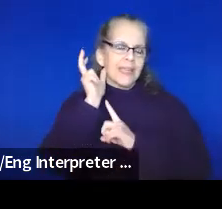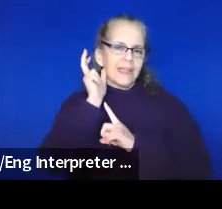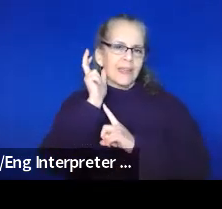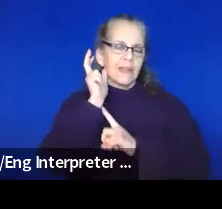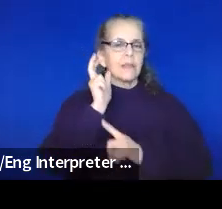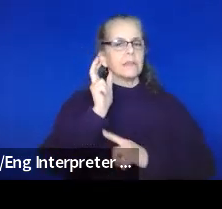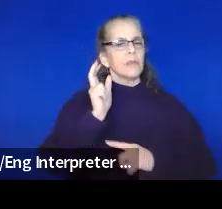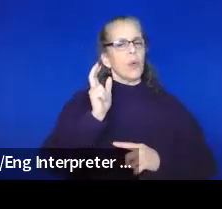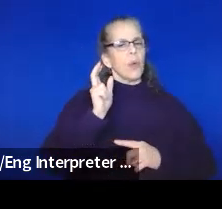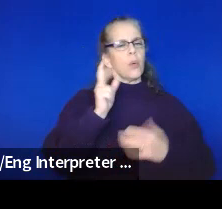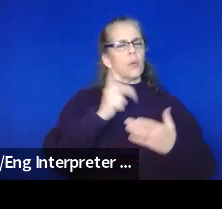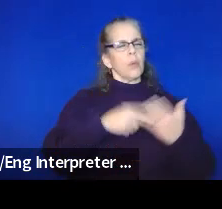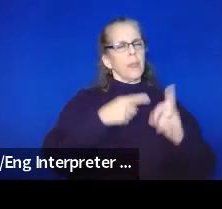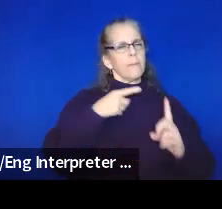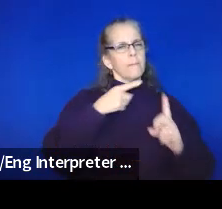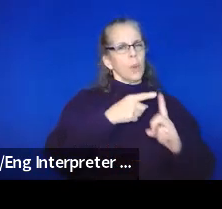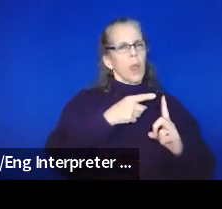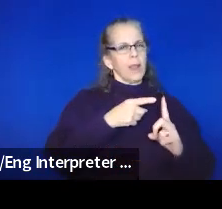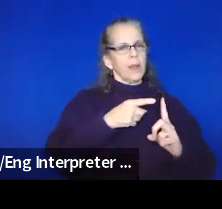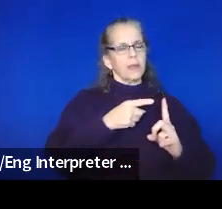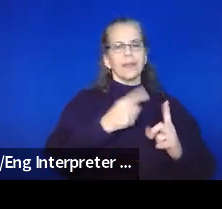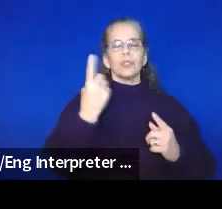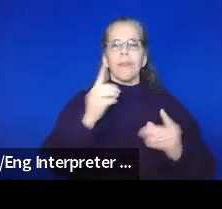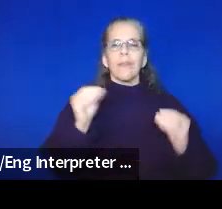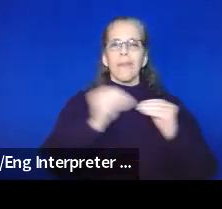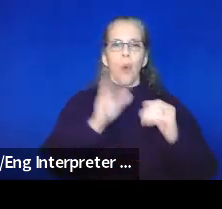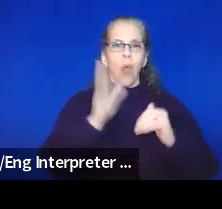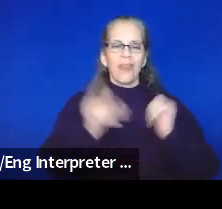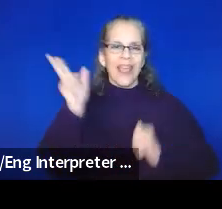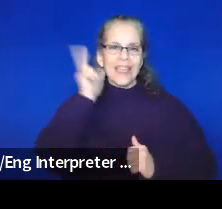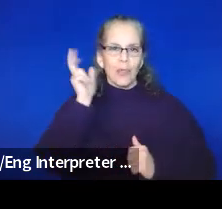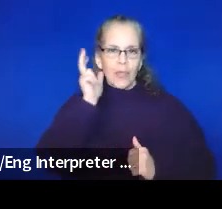on deeper than just hearing. And I think it's about connecting. And we're going to talk